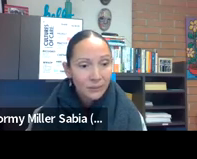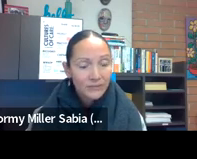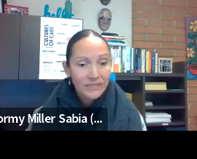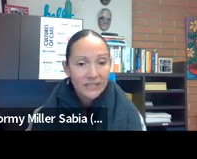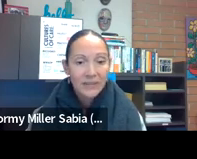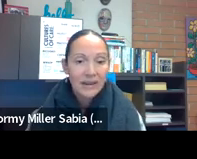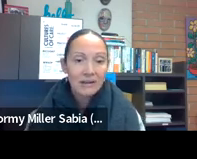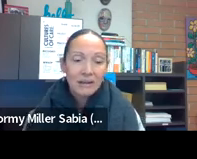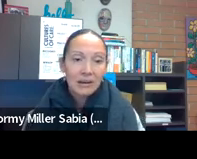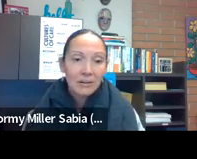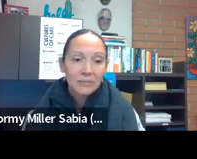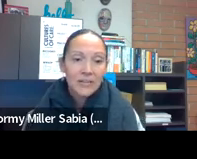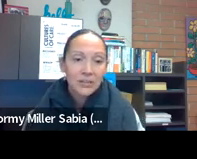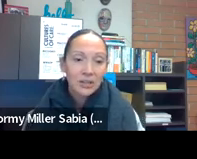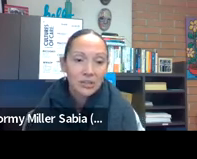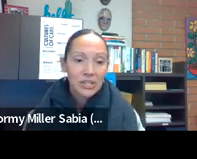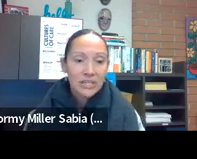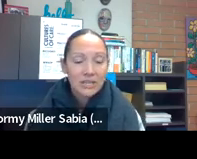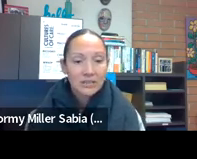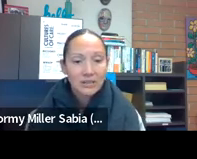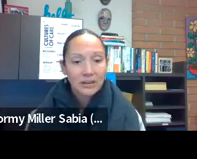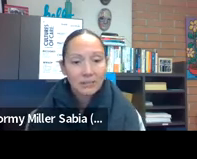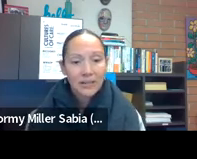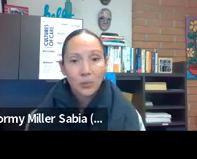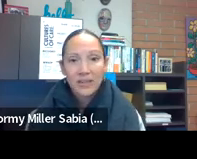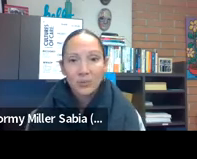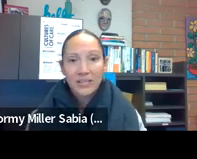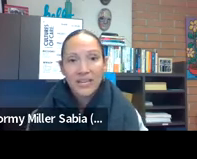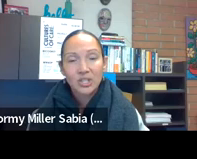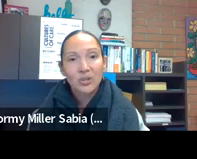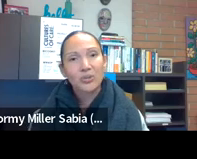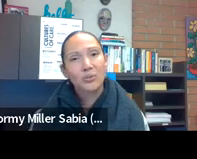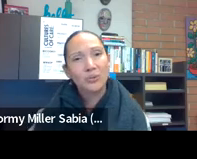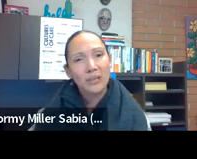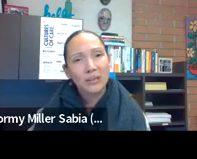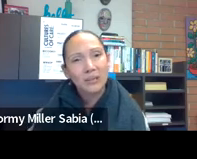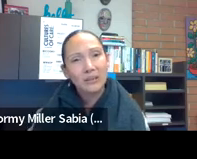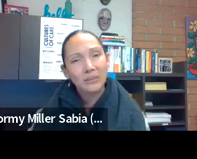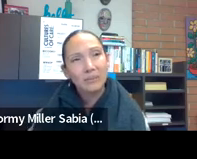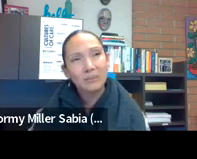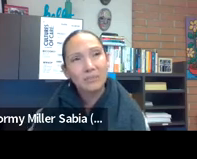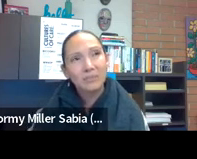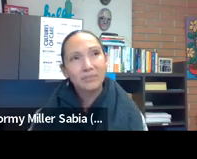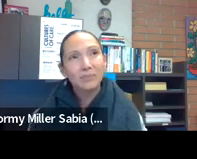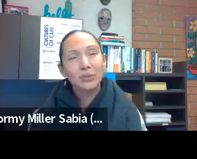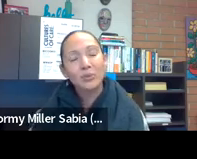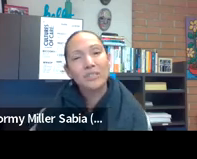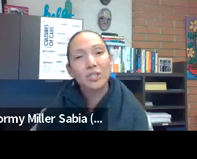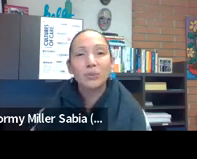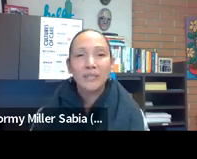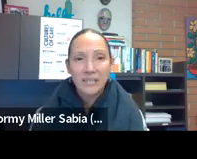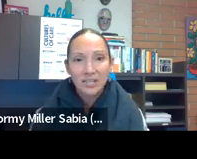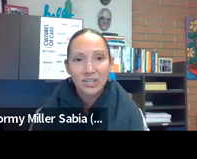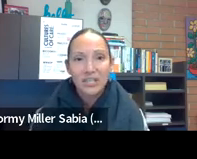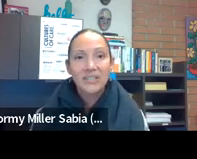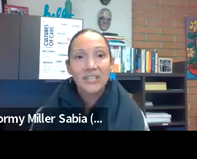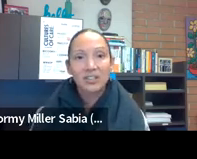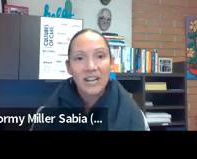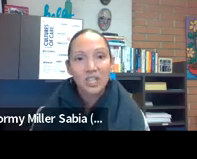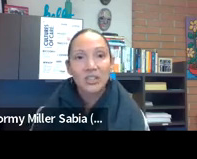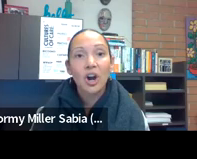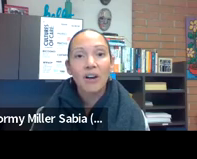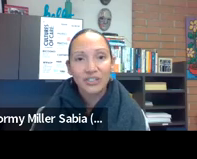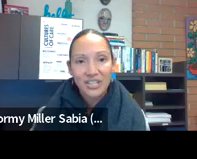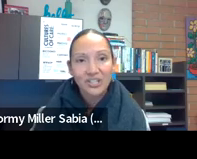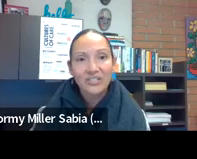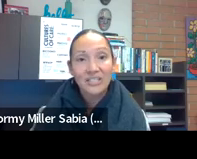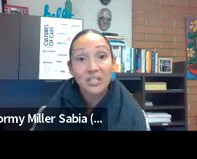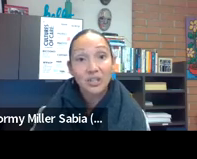We've seen that technology and and the way that we engage is also reduced human connection in the interaction and the conversations that need to occur.